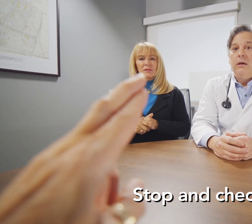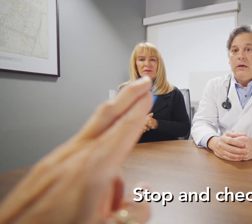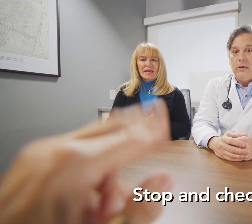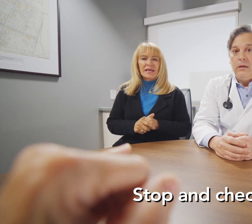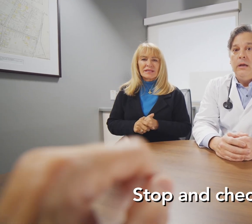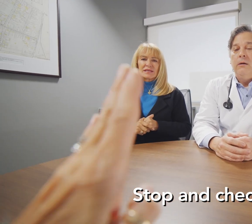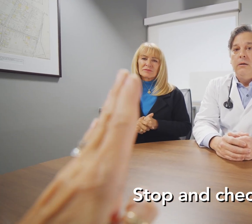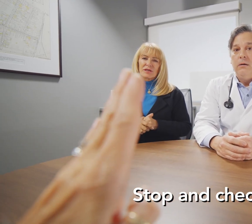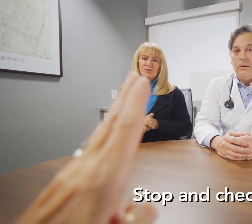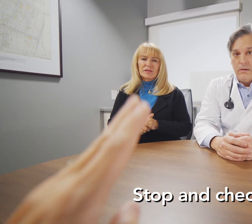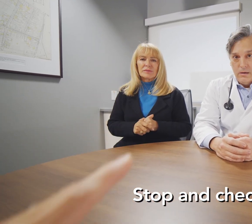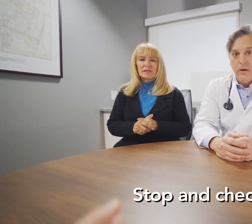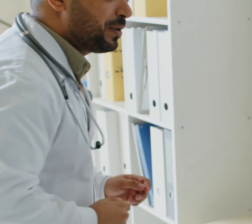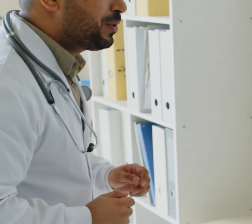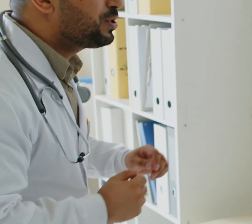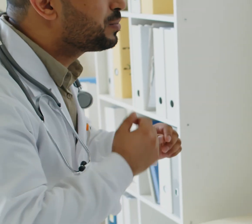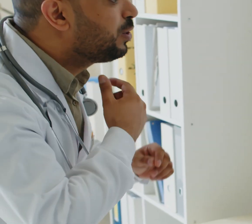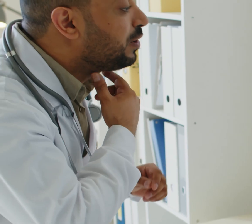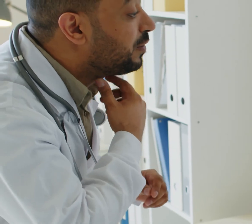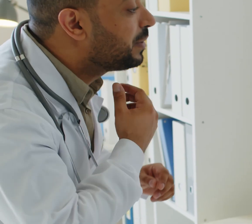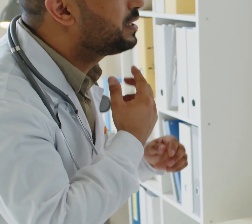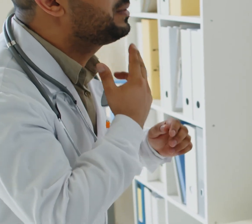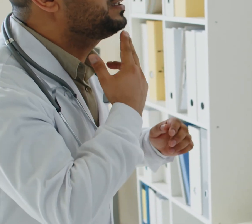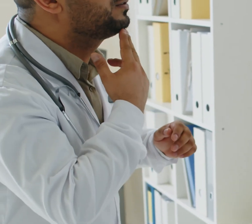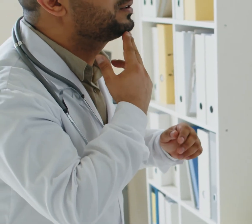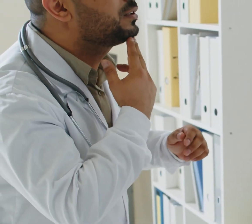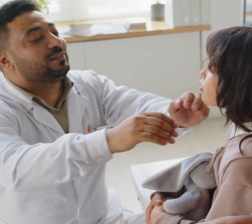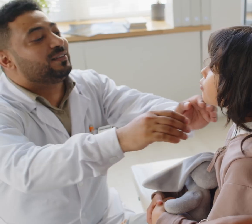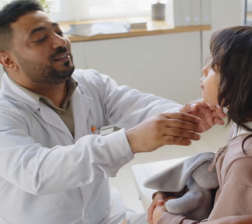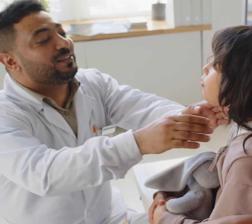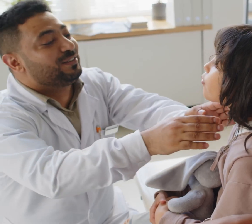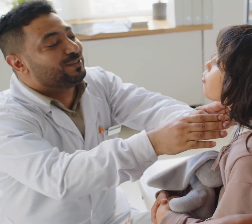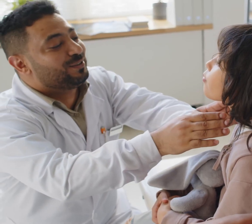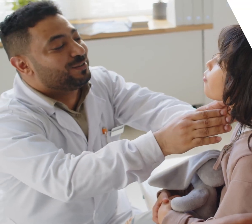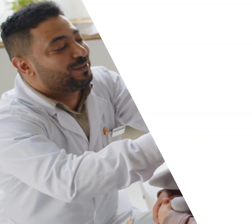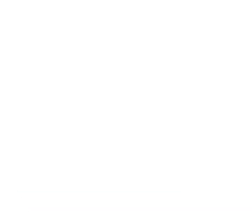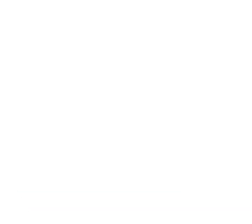before you run diagnostics, take vitals, or do anything with physical touch